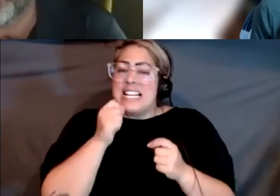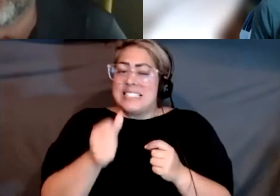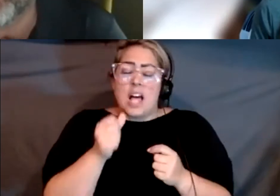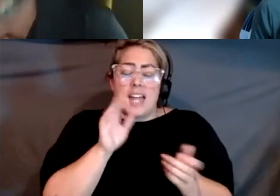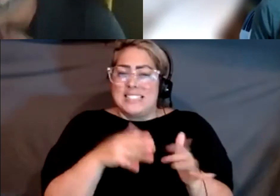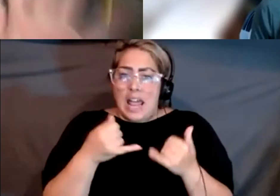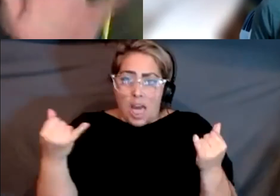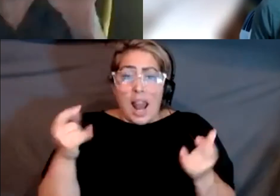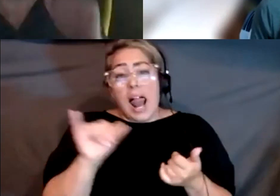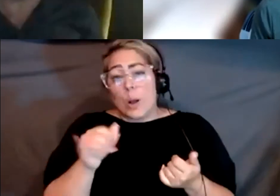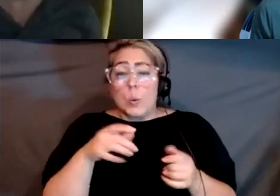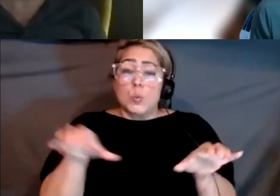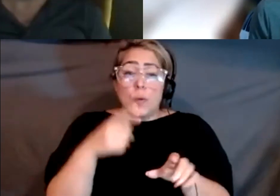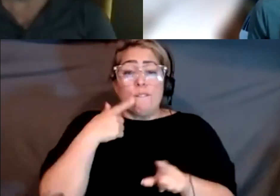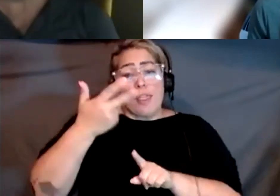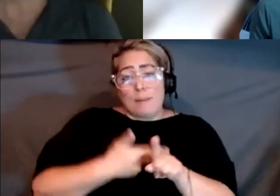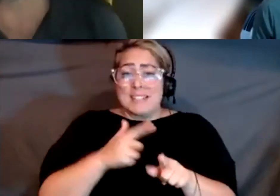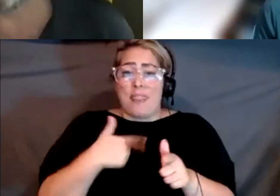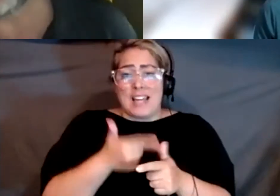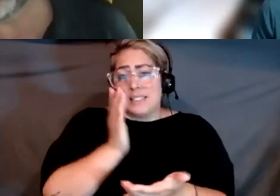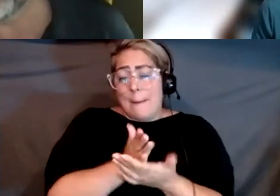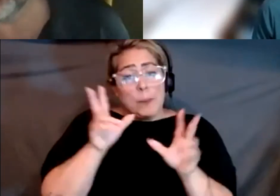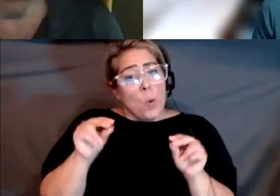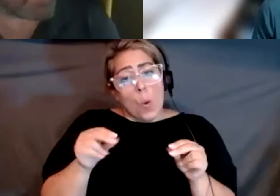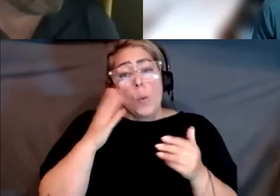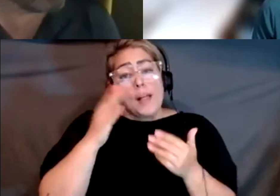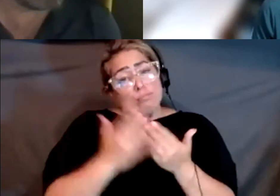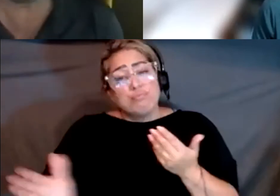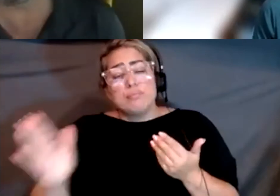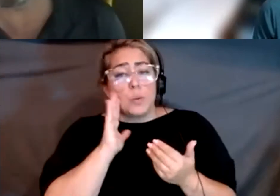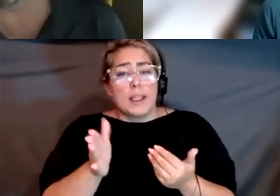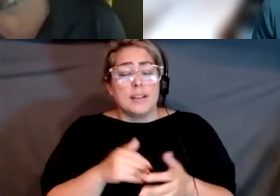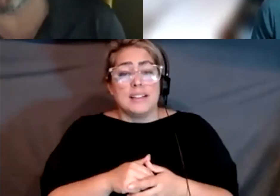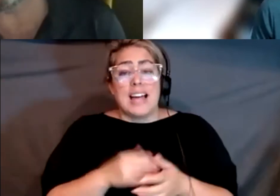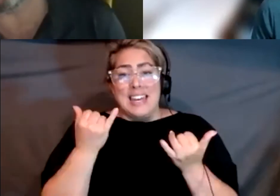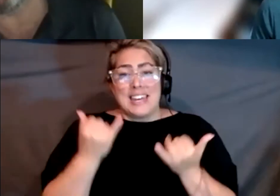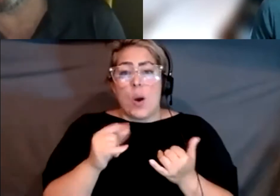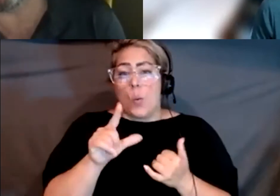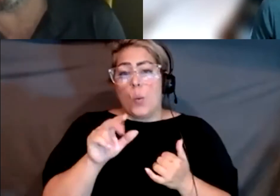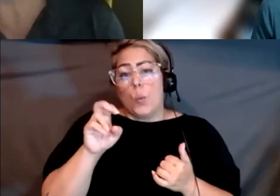This is Lucy's favorite question to ask. It seems there is a little bit of